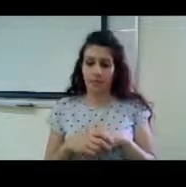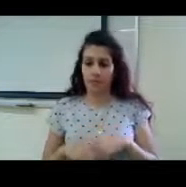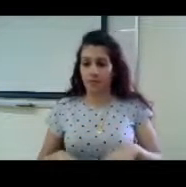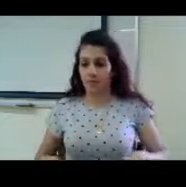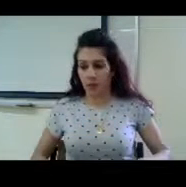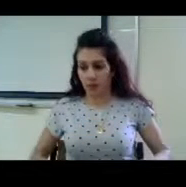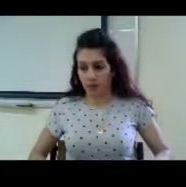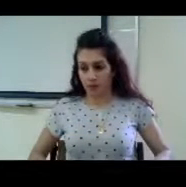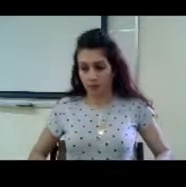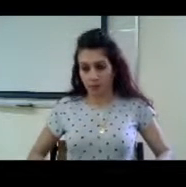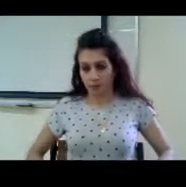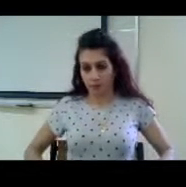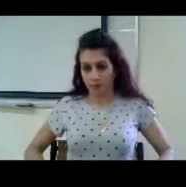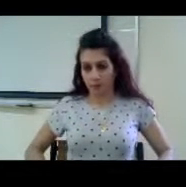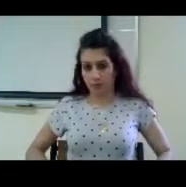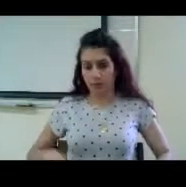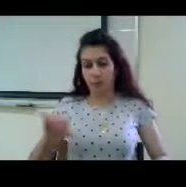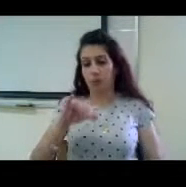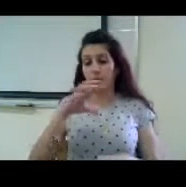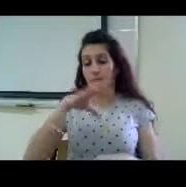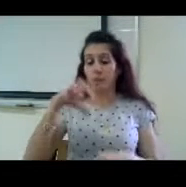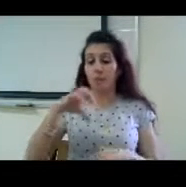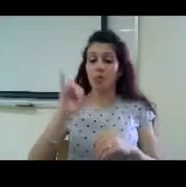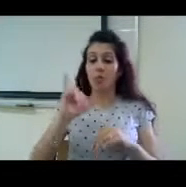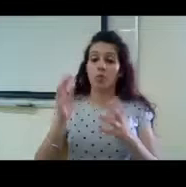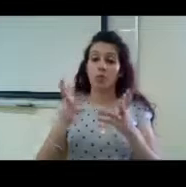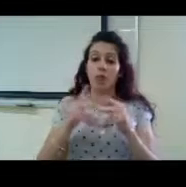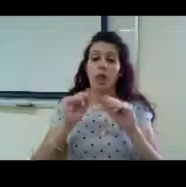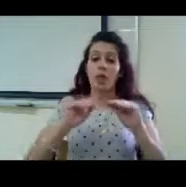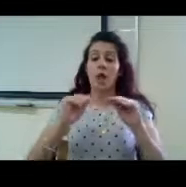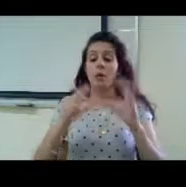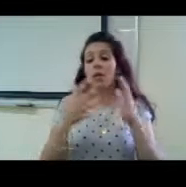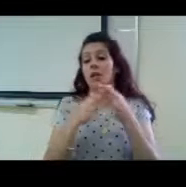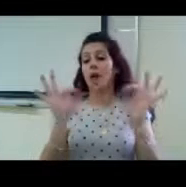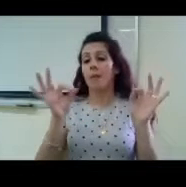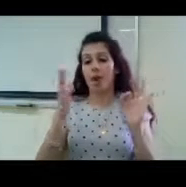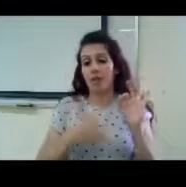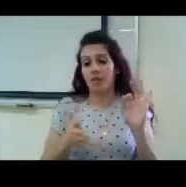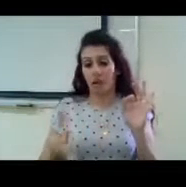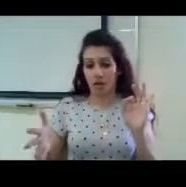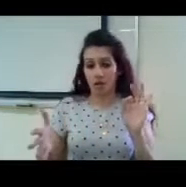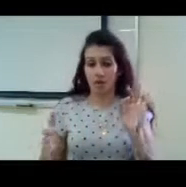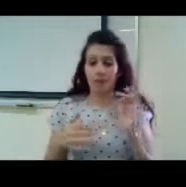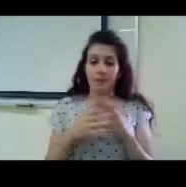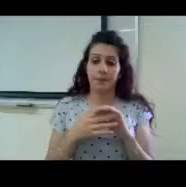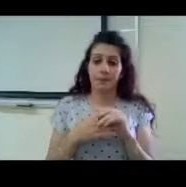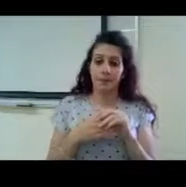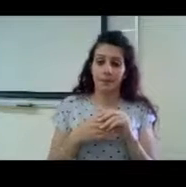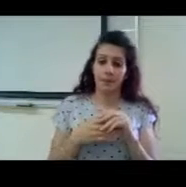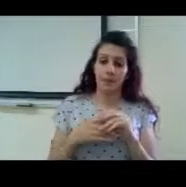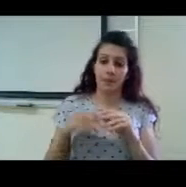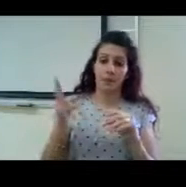rights are one to access education in whatever method in whatever situation